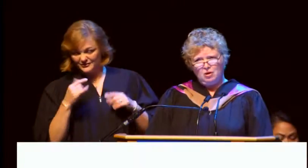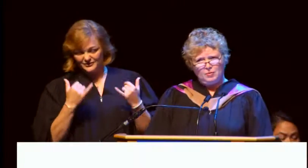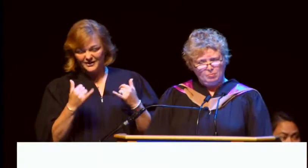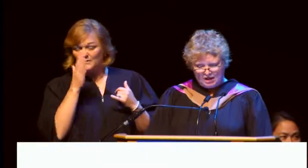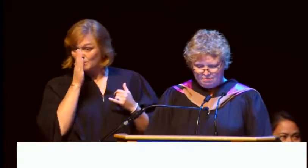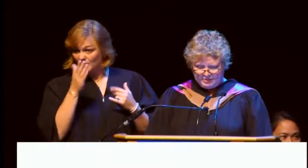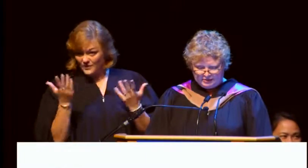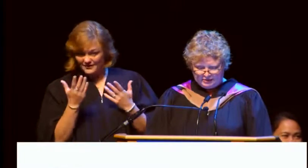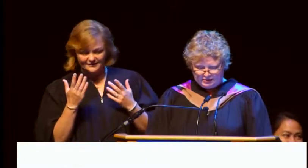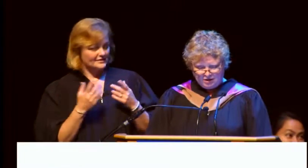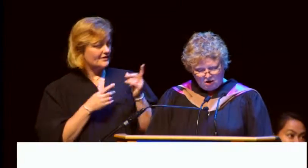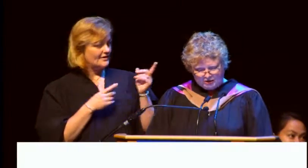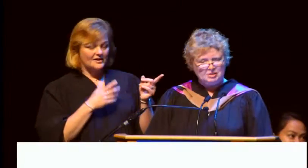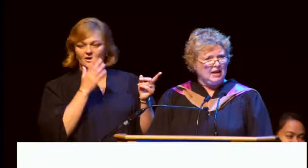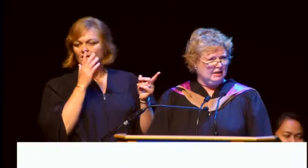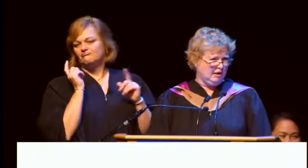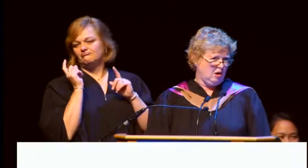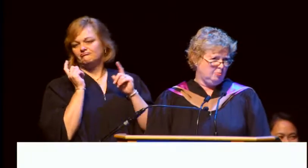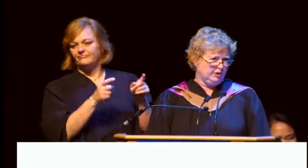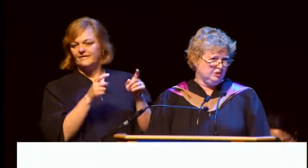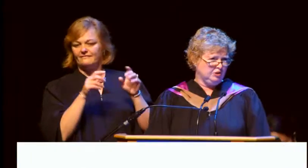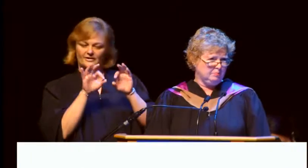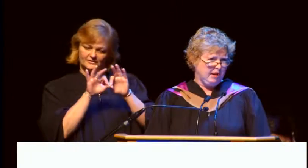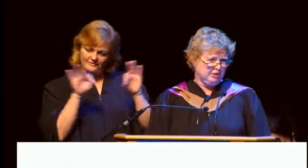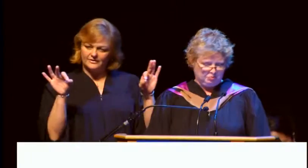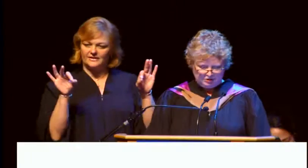OF APPLIED BUSINESS IN HOSPITALITY OPERATIONS MANAGEMENT.